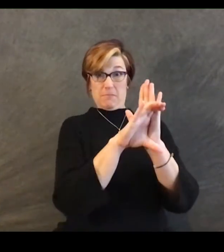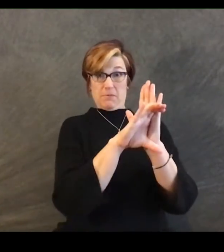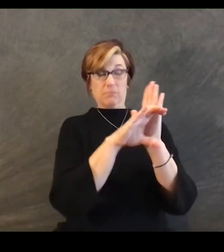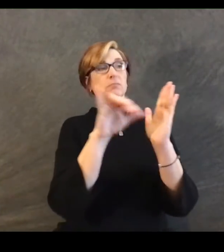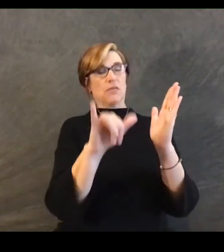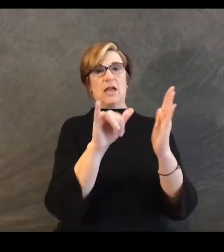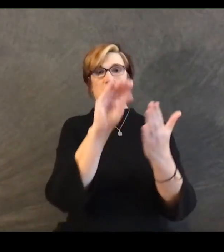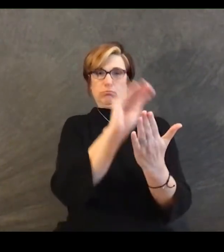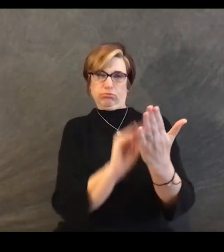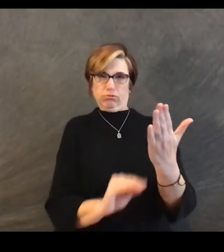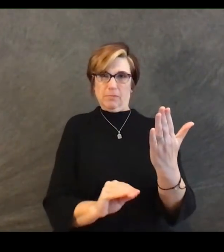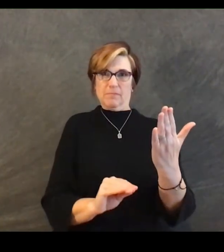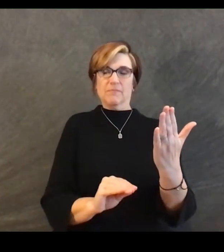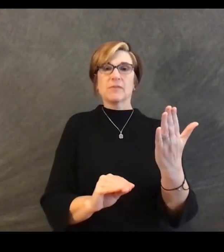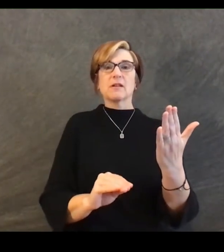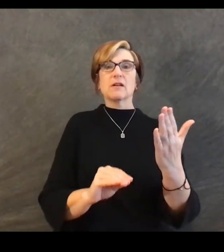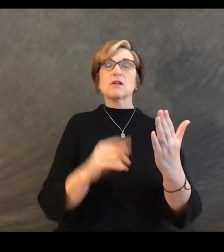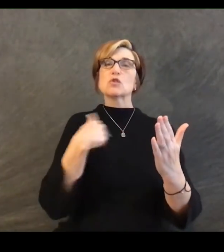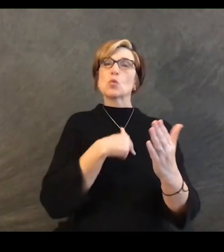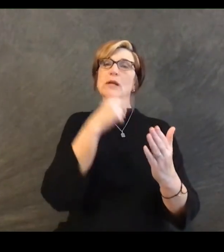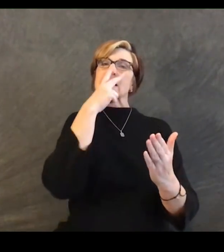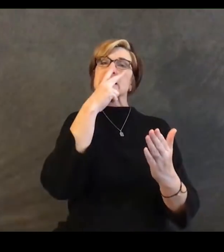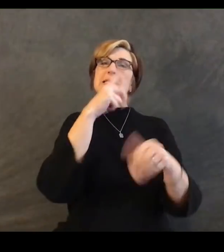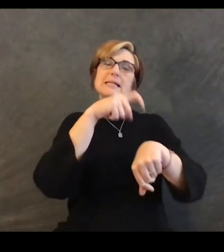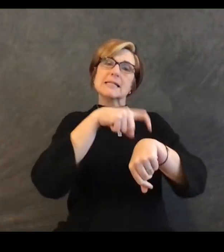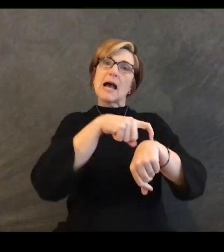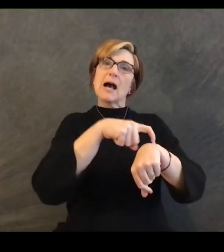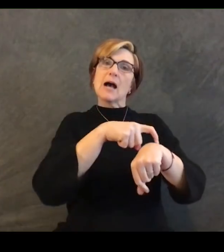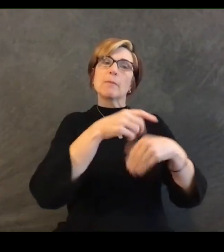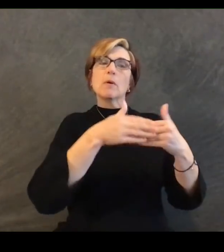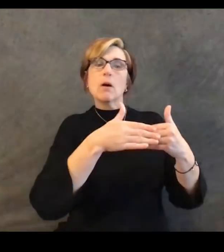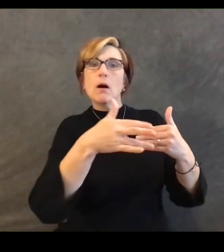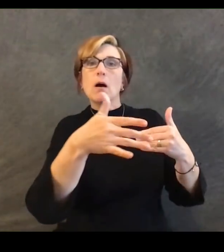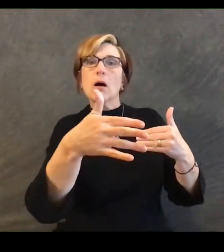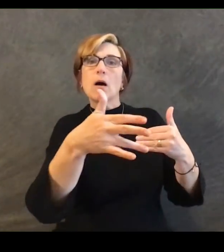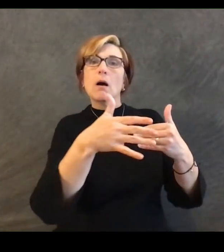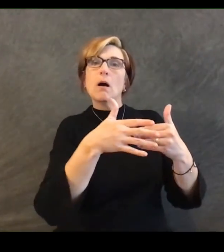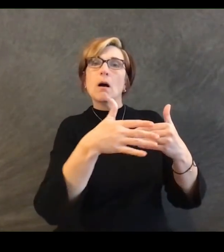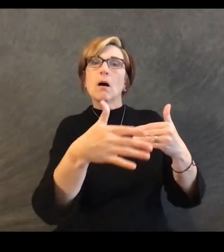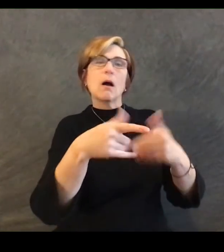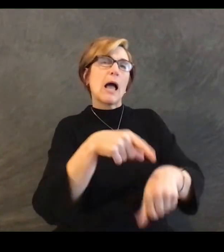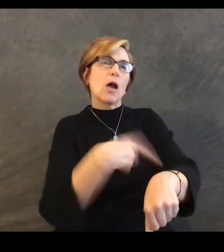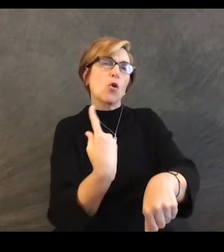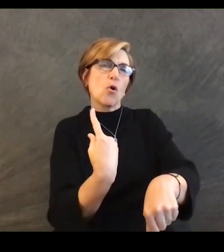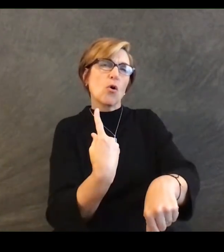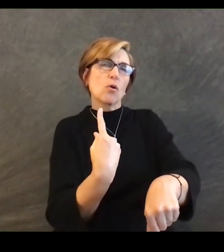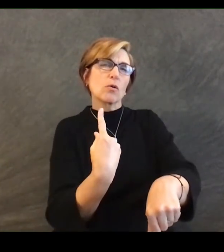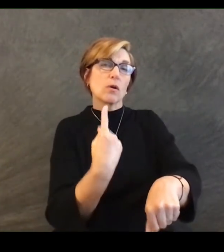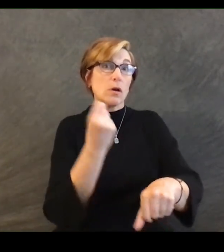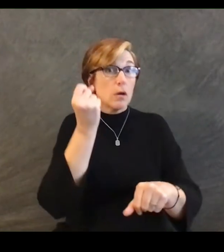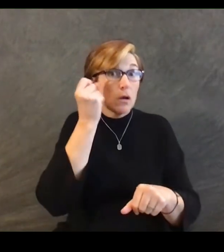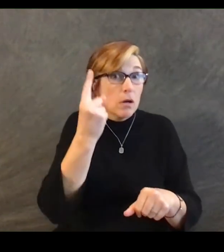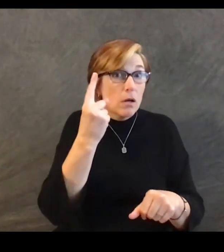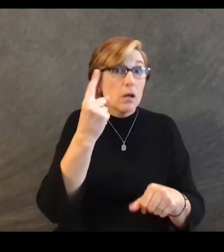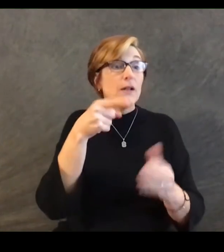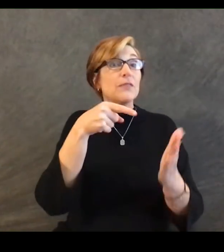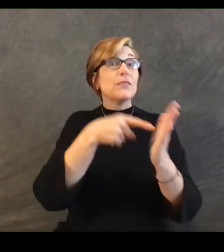that is possible but this model assumes full mitigation it's informed every